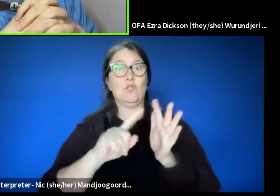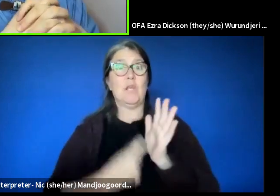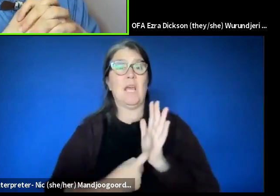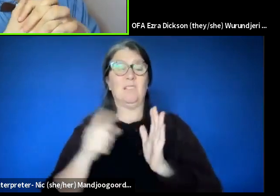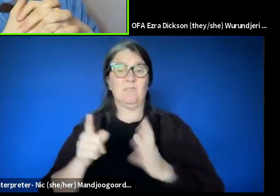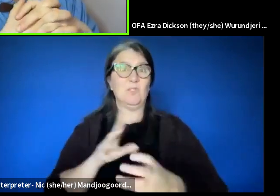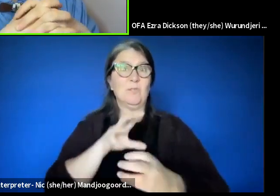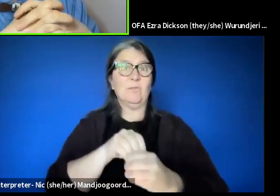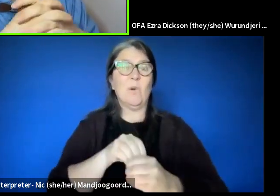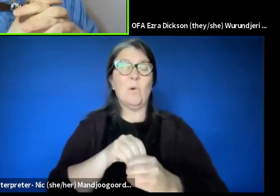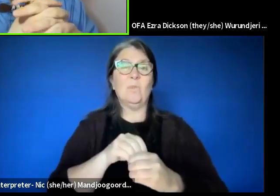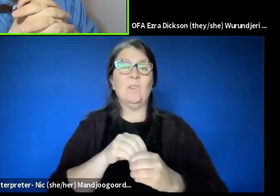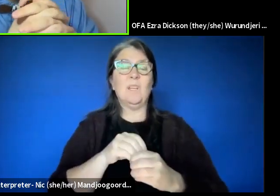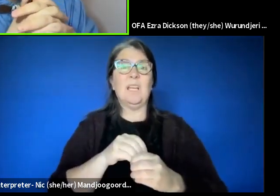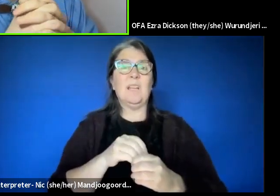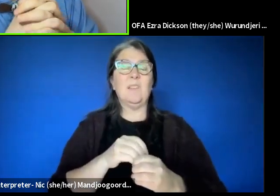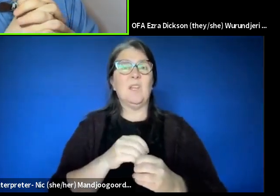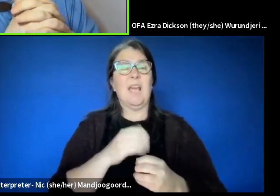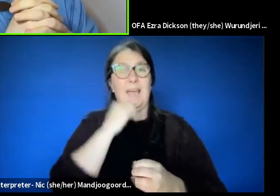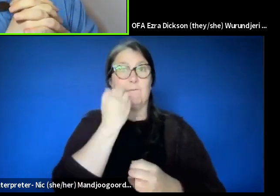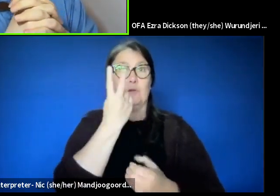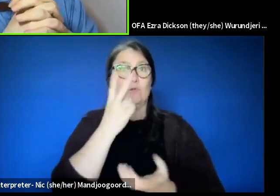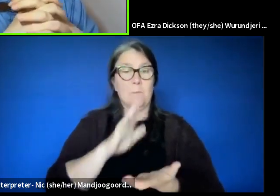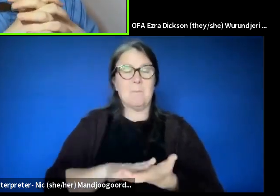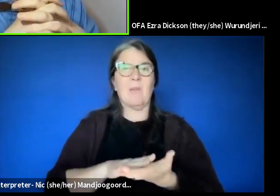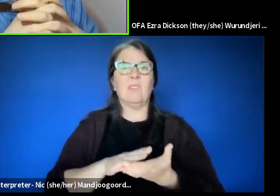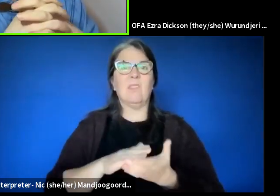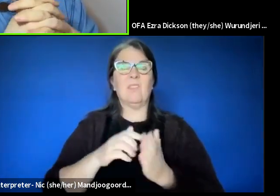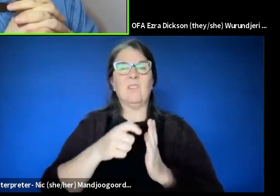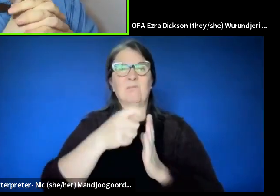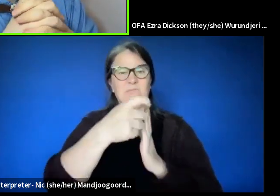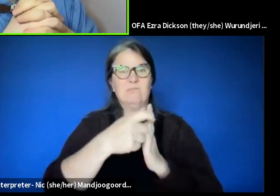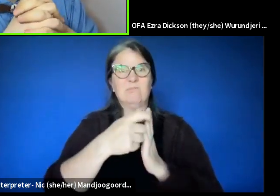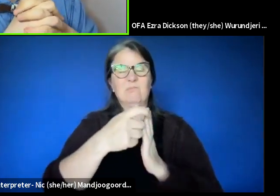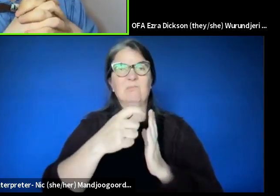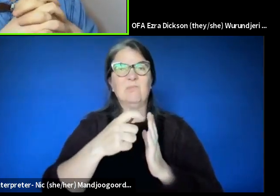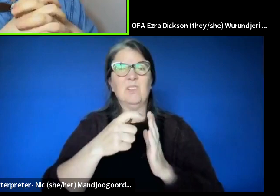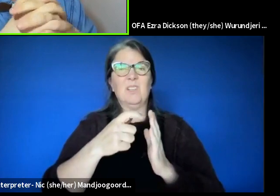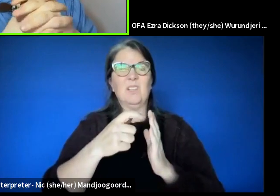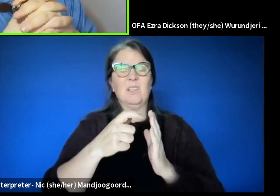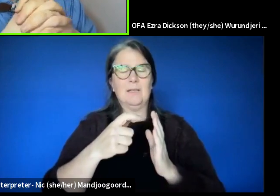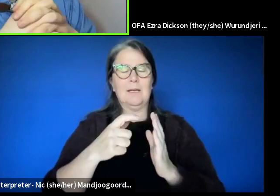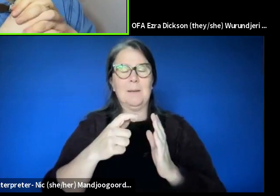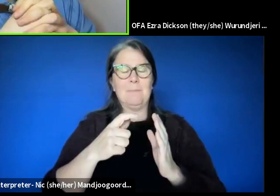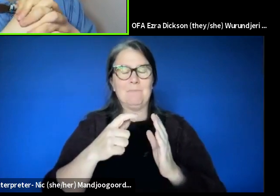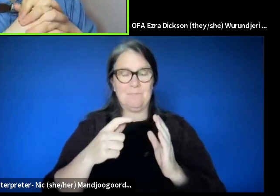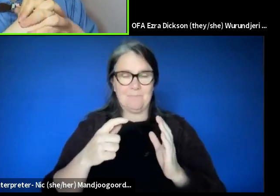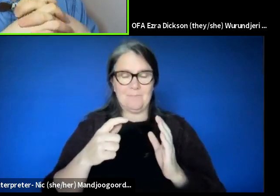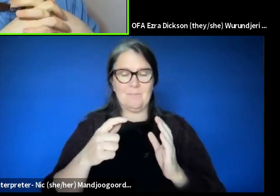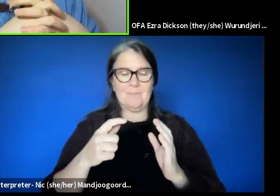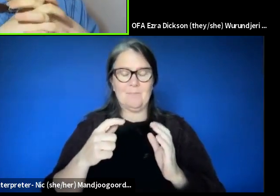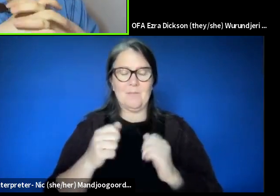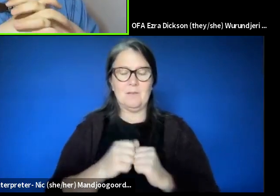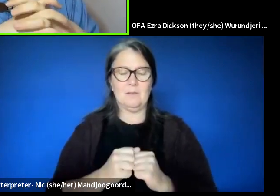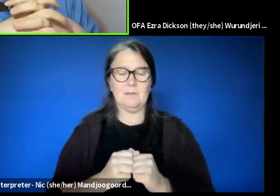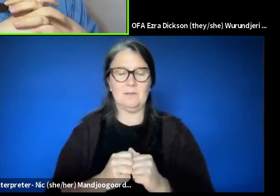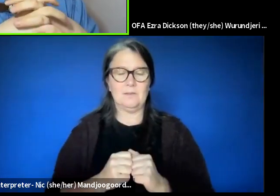one of the faces behind gang one of the faces behind gag the bI monthly queer comedy cover. baret at Sydney is the Vanguard baret at Sydney is the Vanguard. And one of the voices behind kings and queens FBI radio